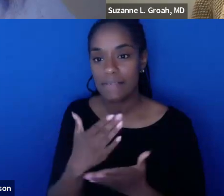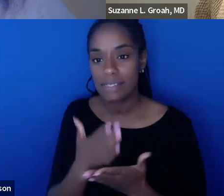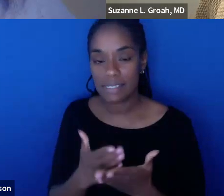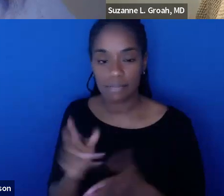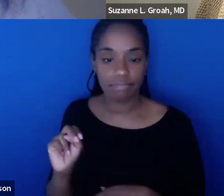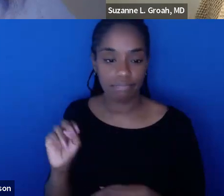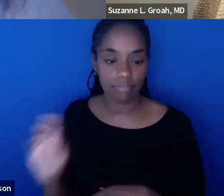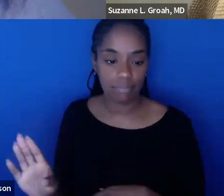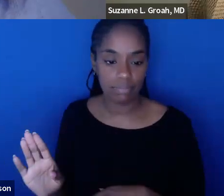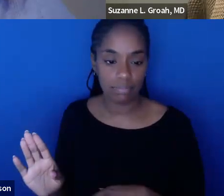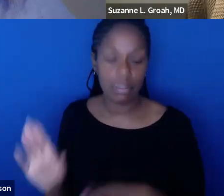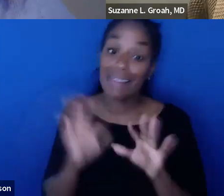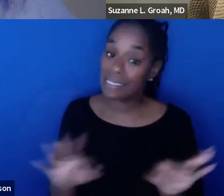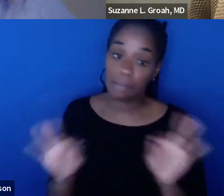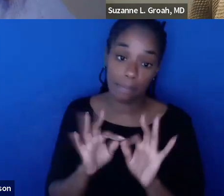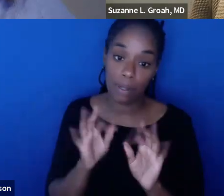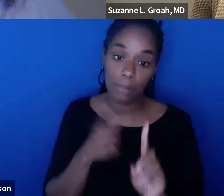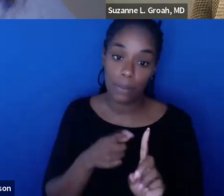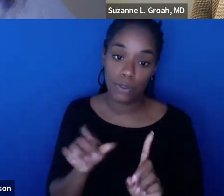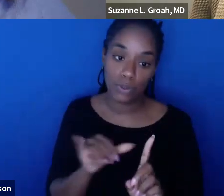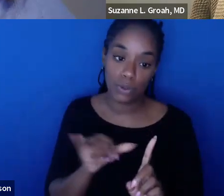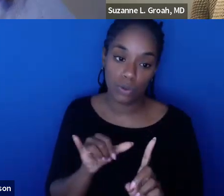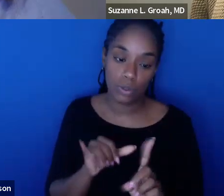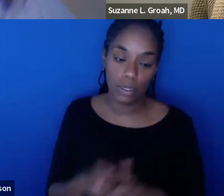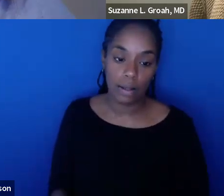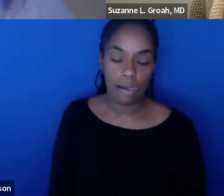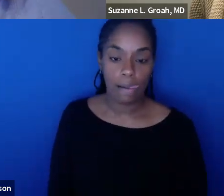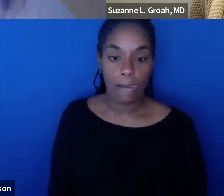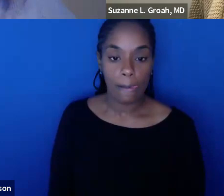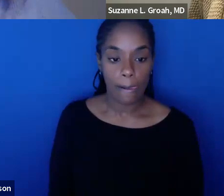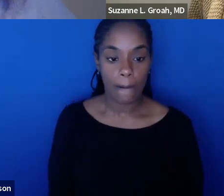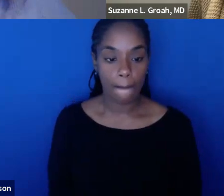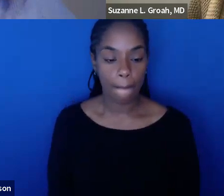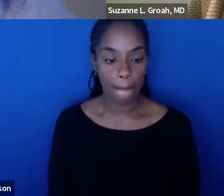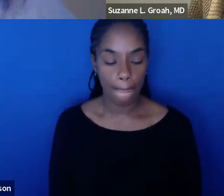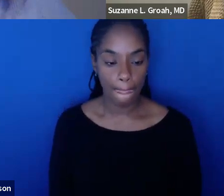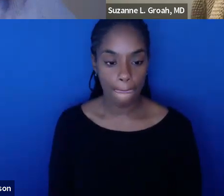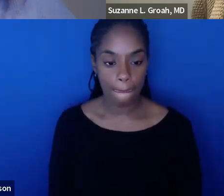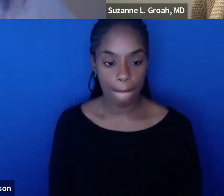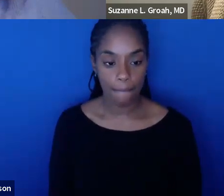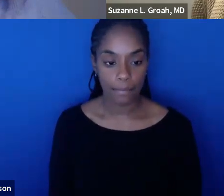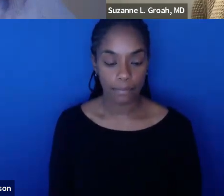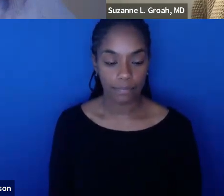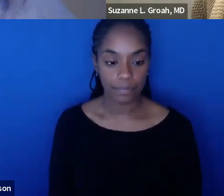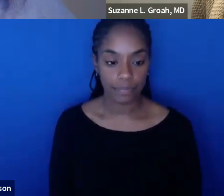That's an important point too. Just because people don't need a catheter doesn't mean you